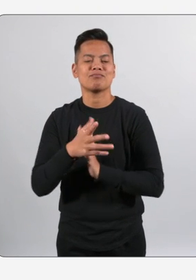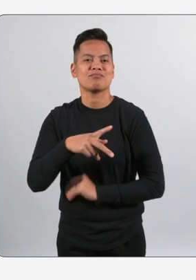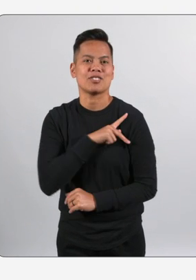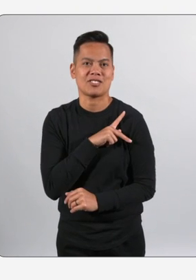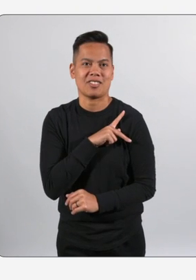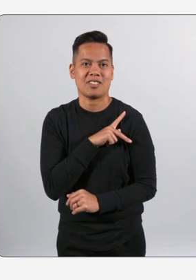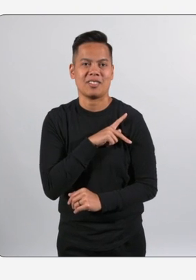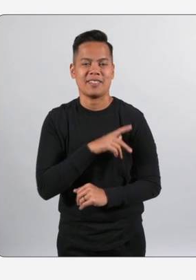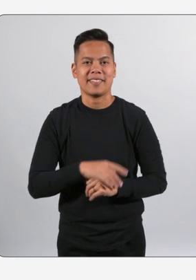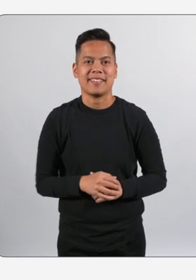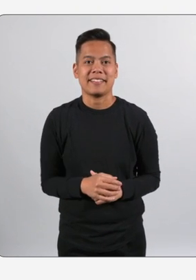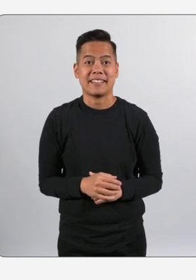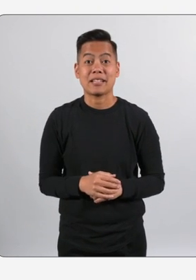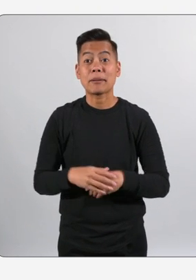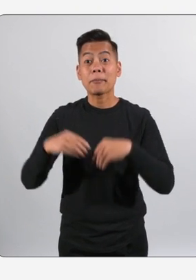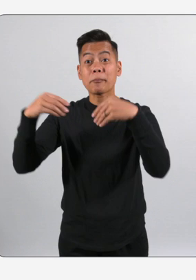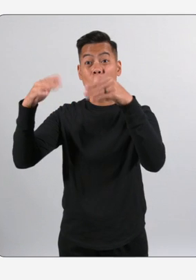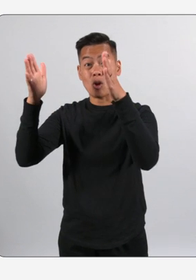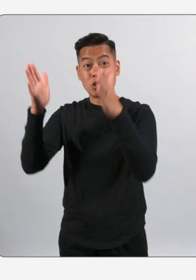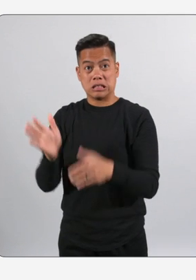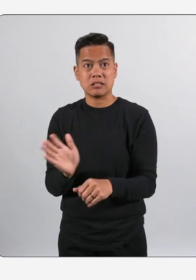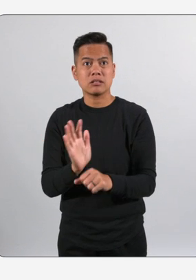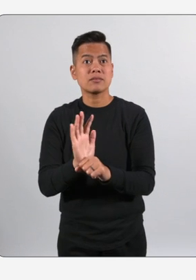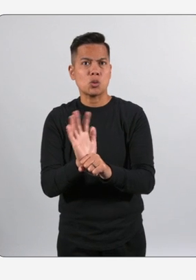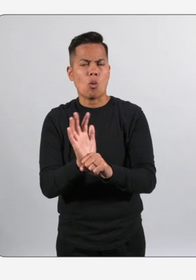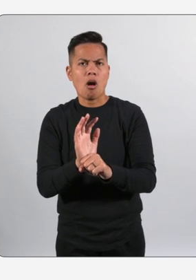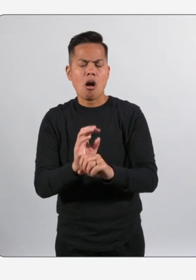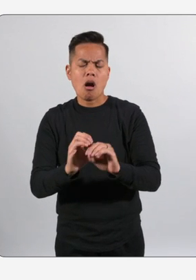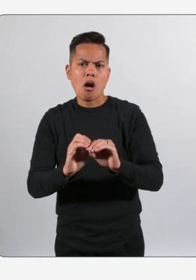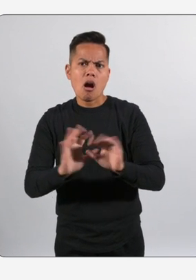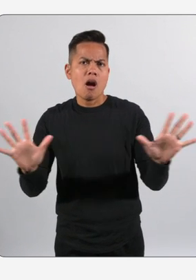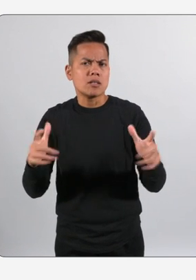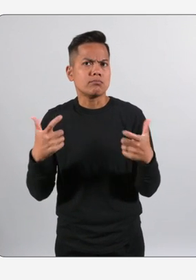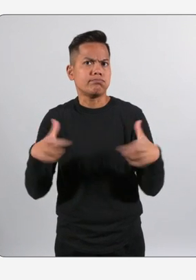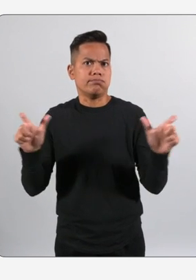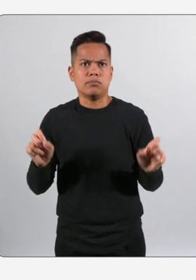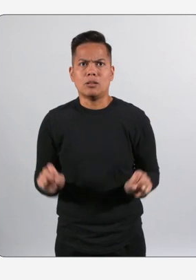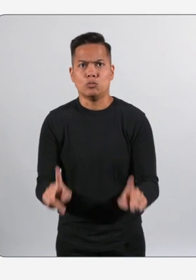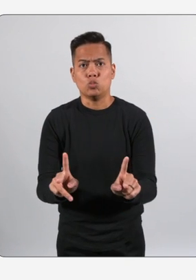For marketers, video is obviously a tremendous opportunity. If only there were a platform